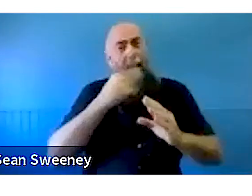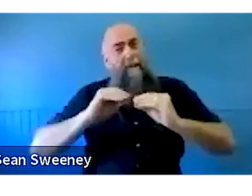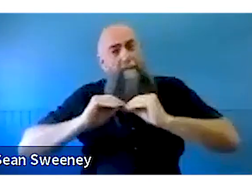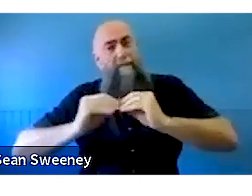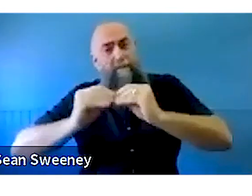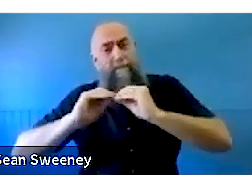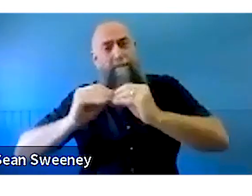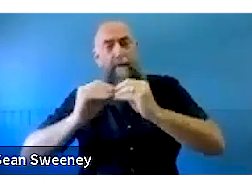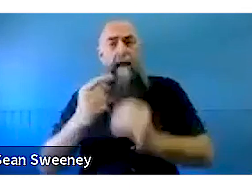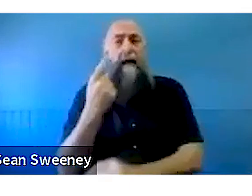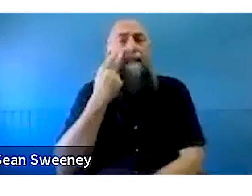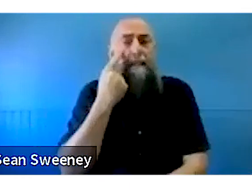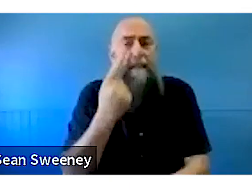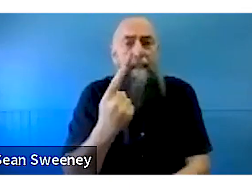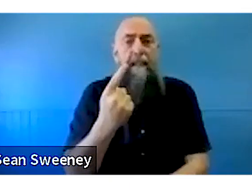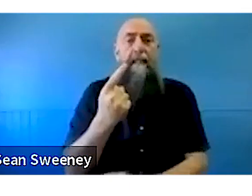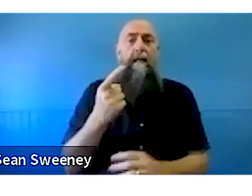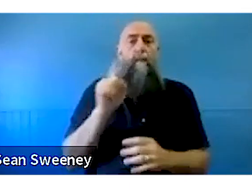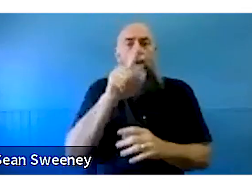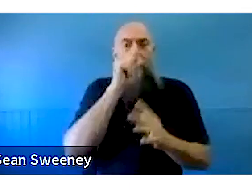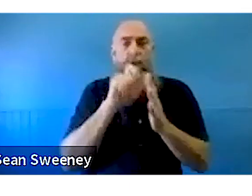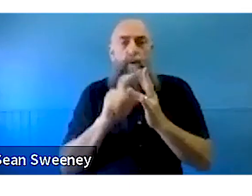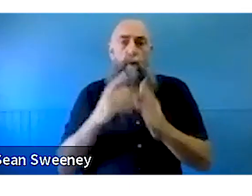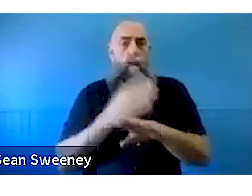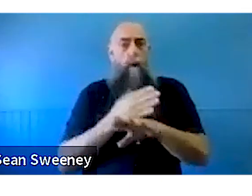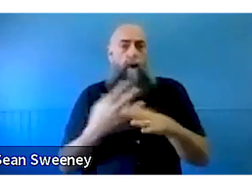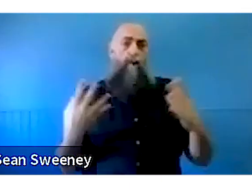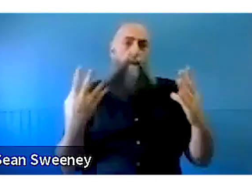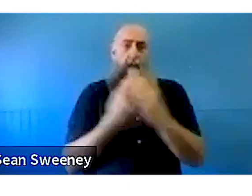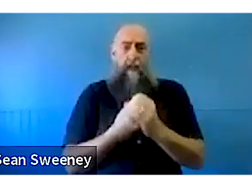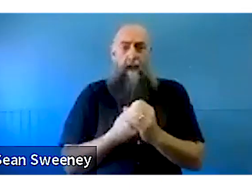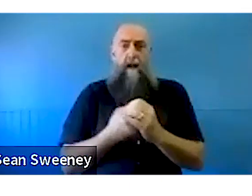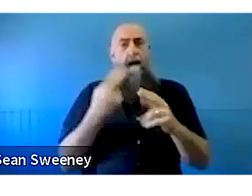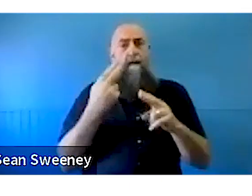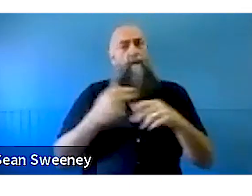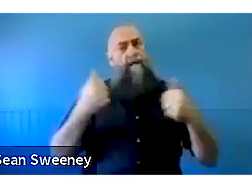See if you can work together to make something more accessible.